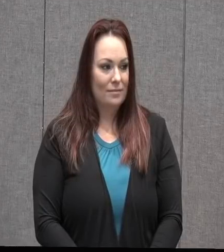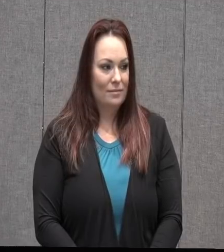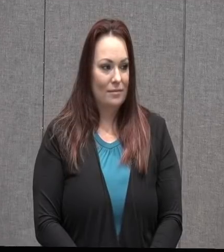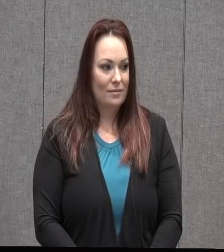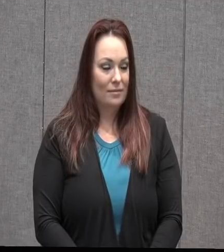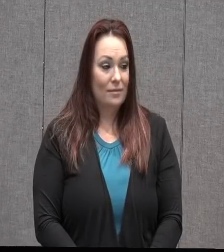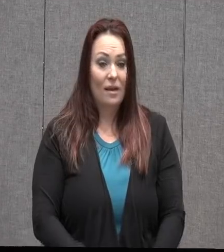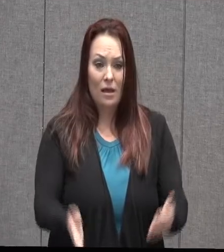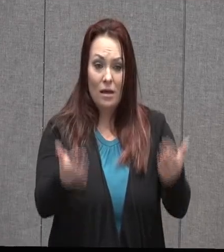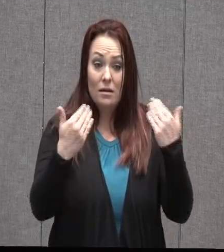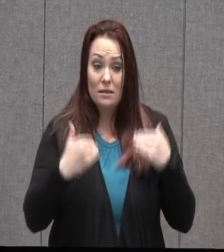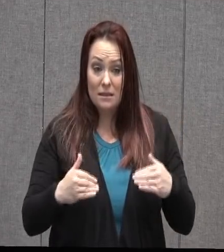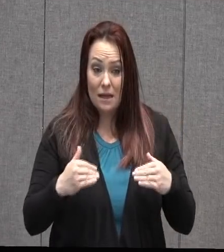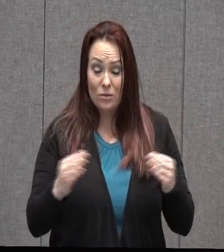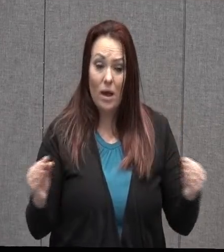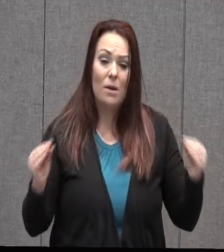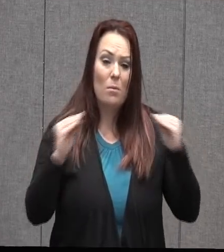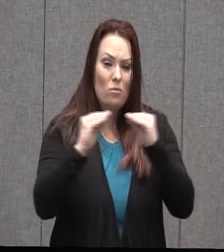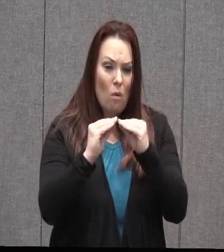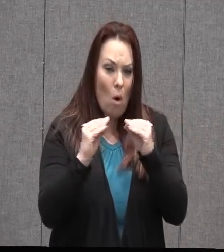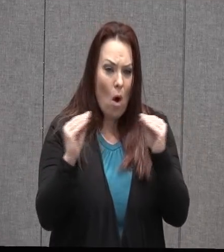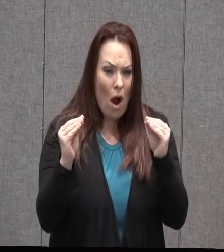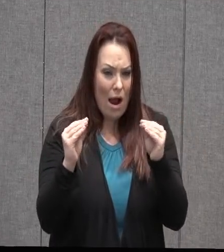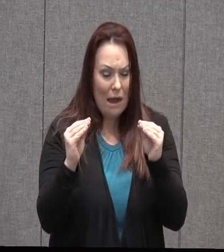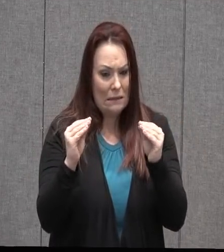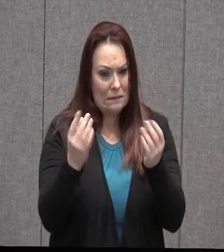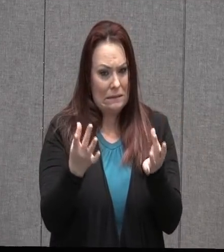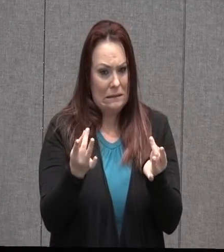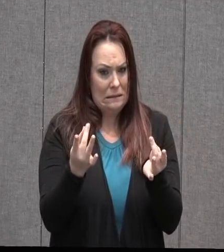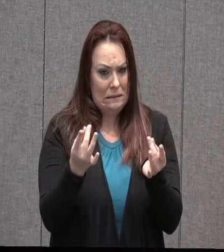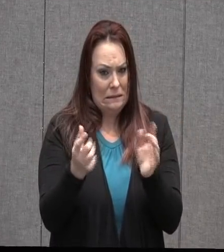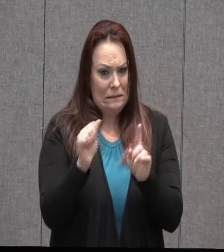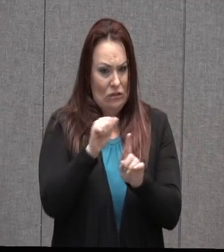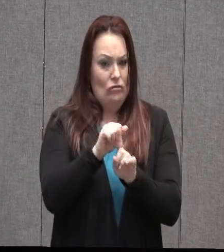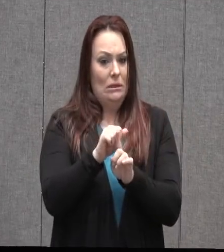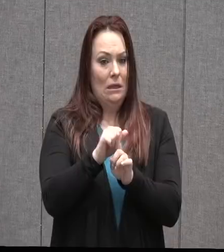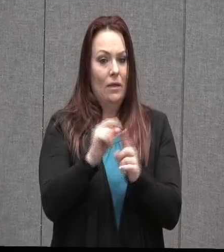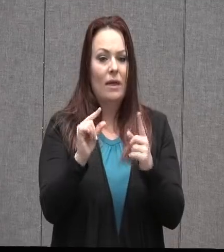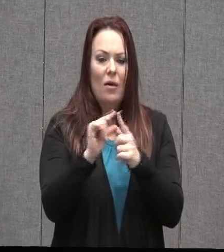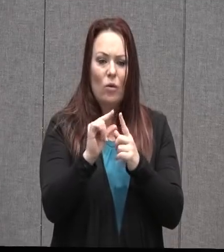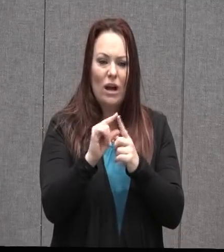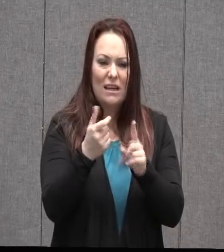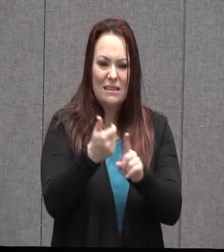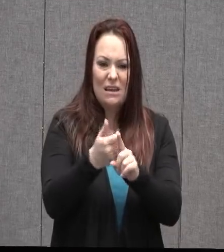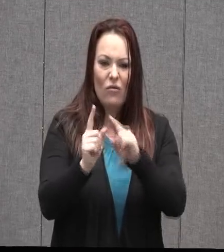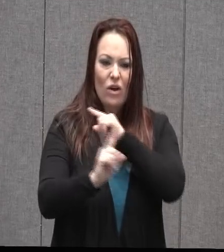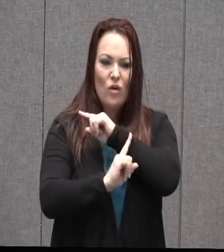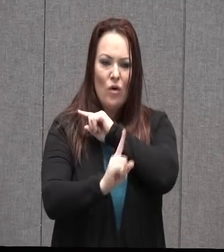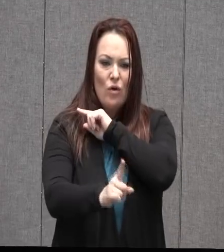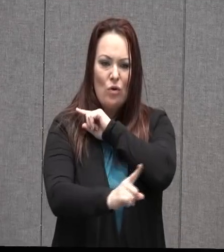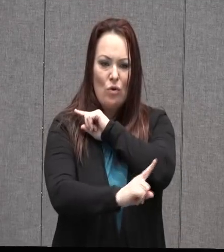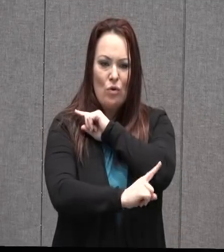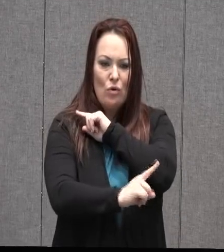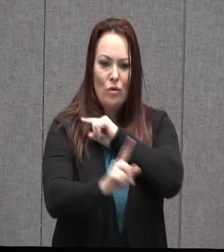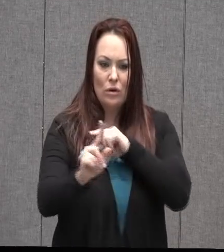Okay this next one's a little bit tricky. The word's trash. Do you see a blend in this word?